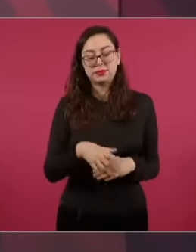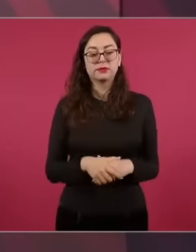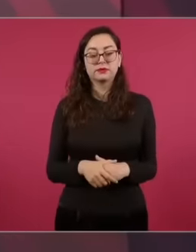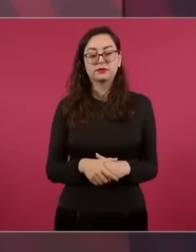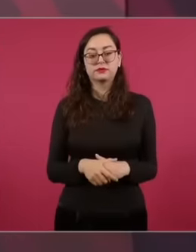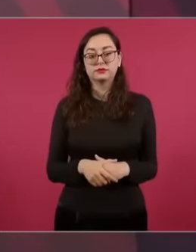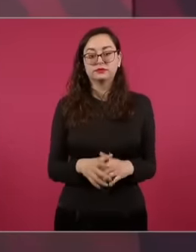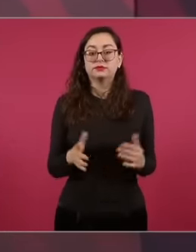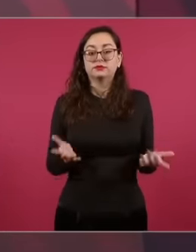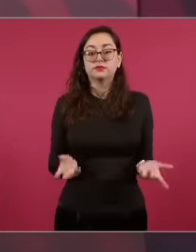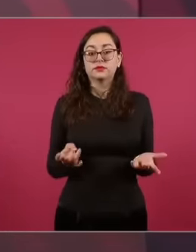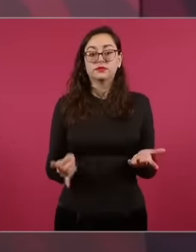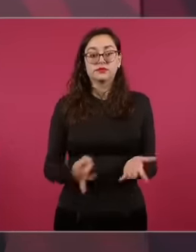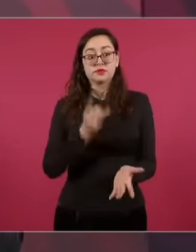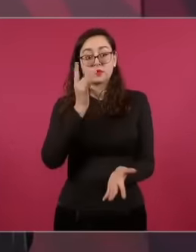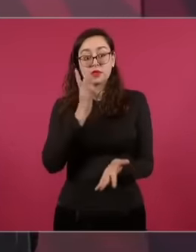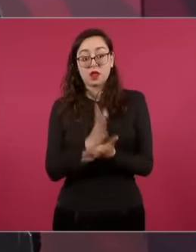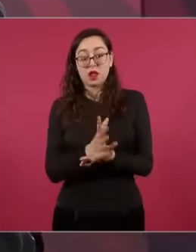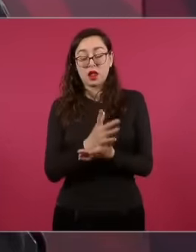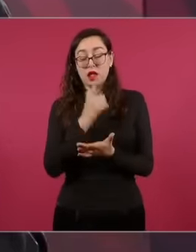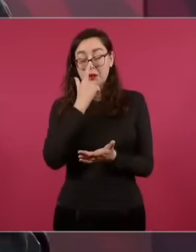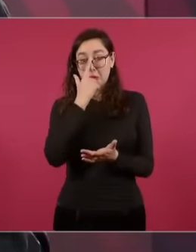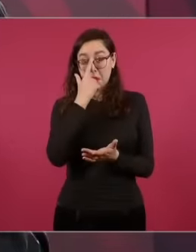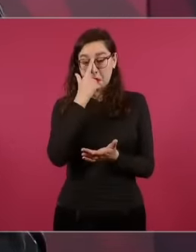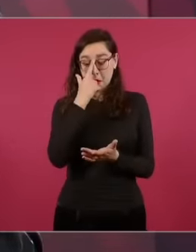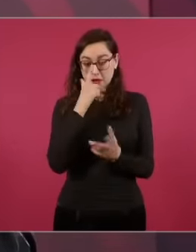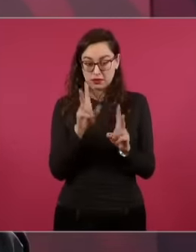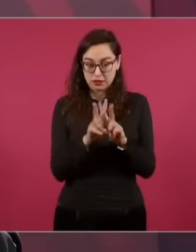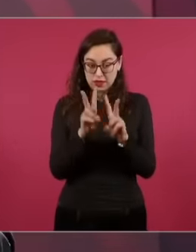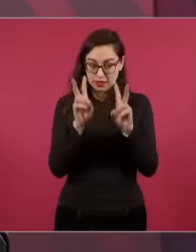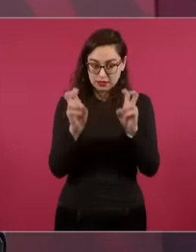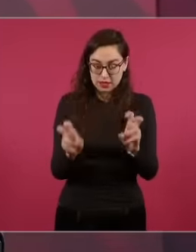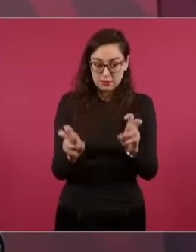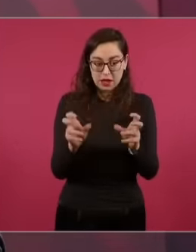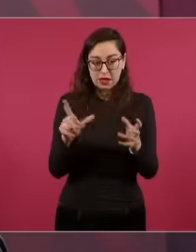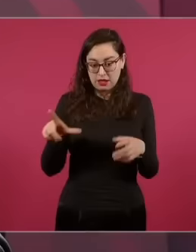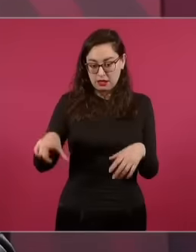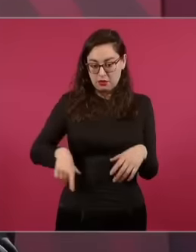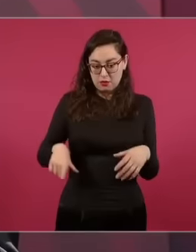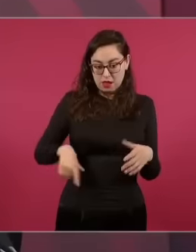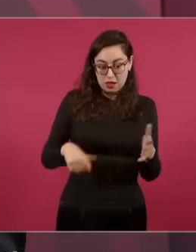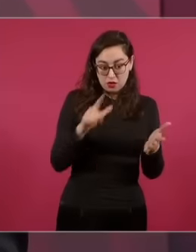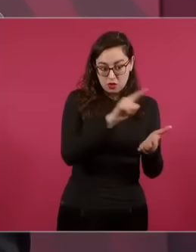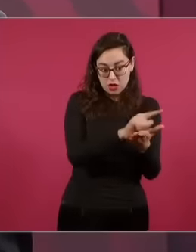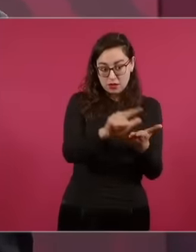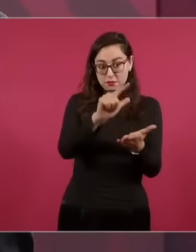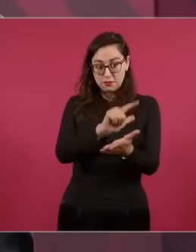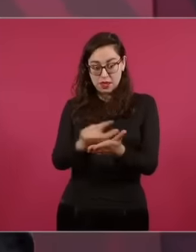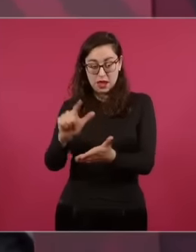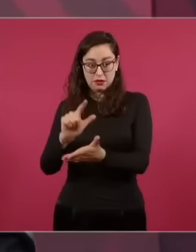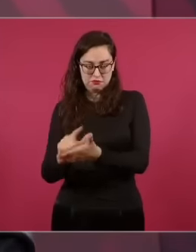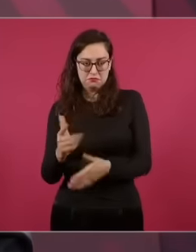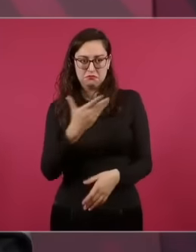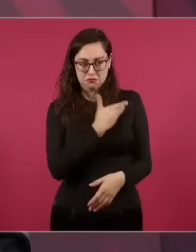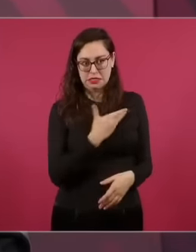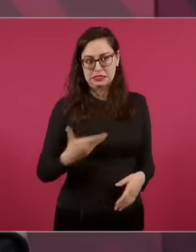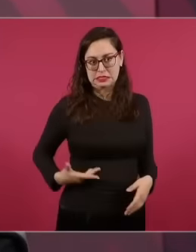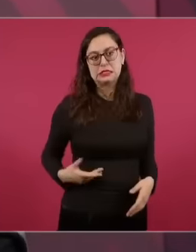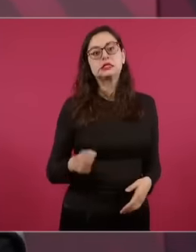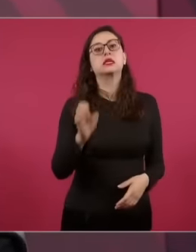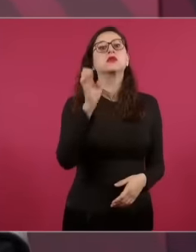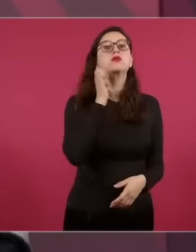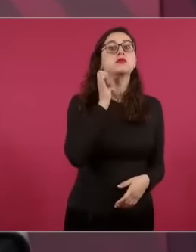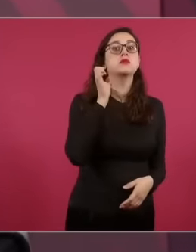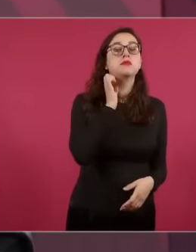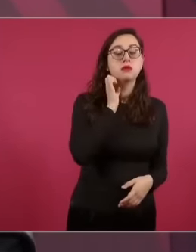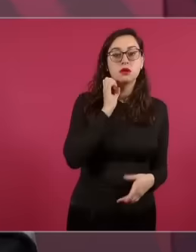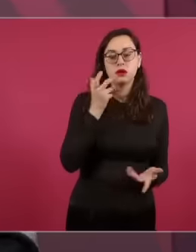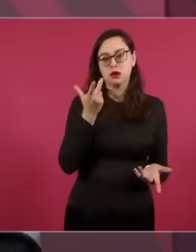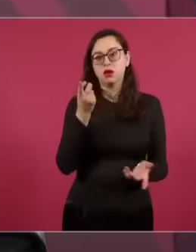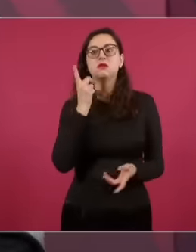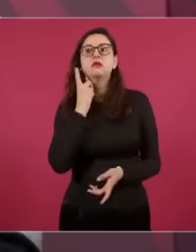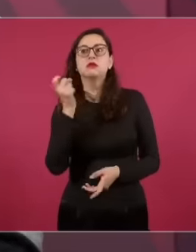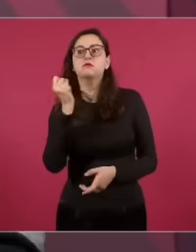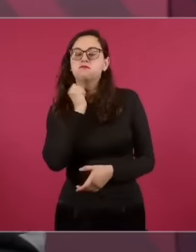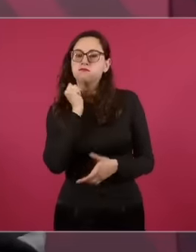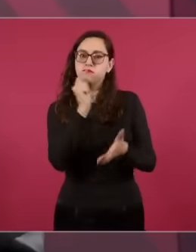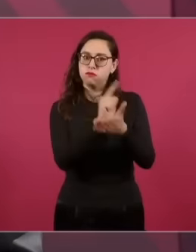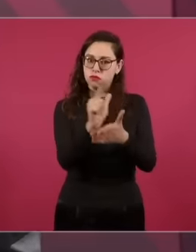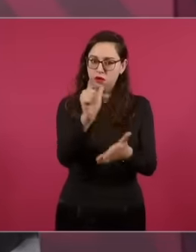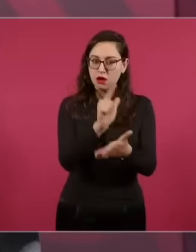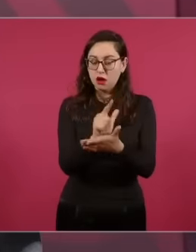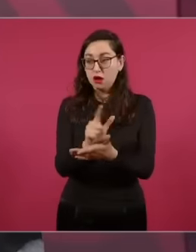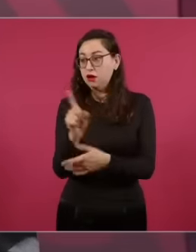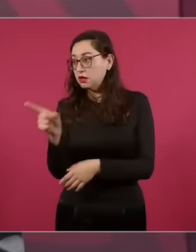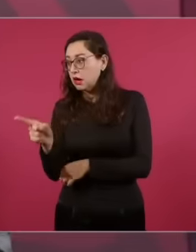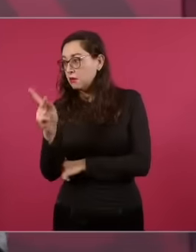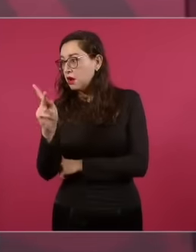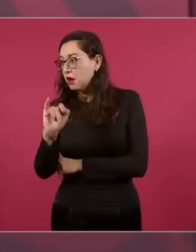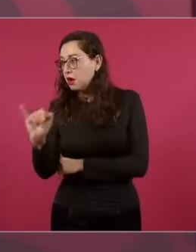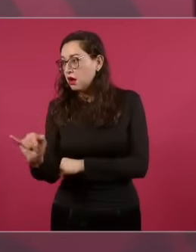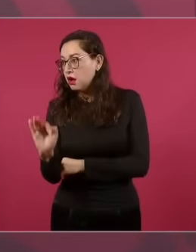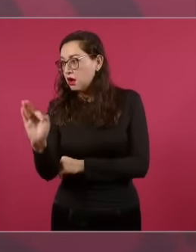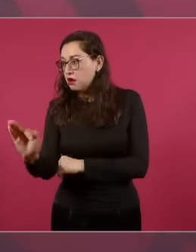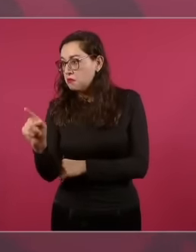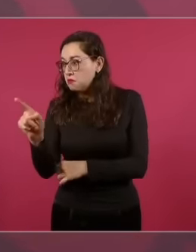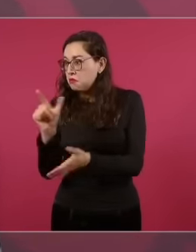is the debate on the reform of the judicial branch because there was no progress